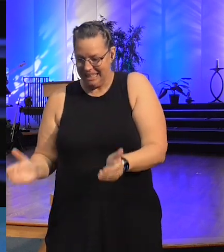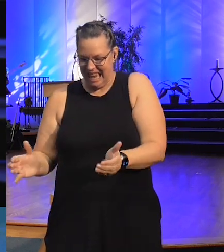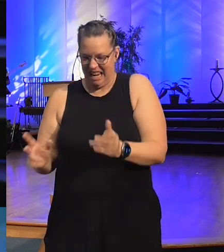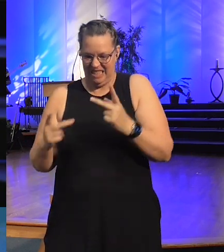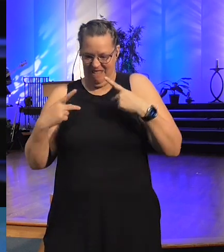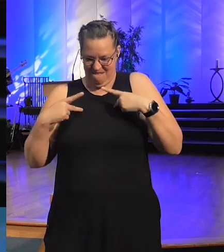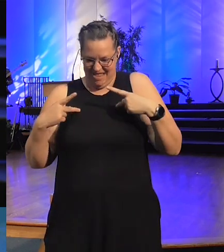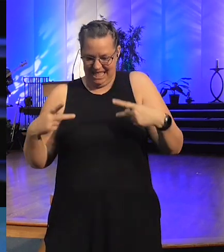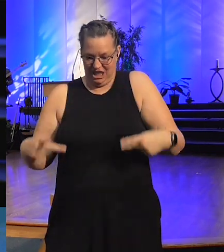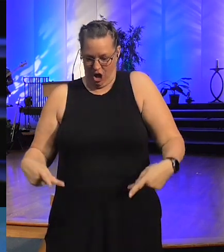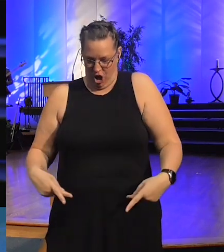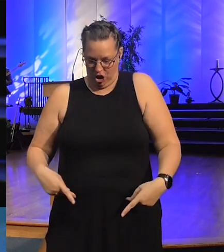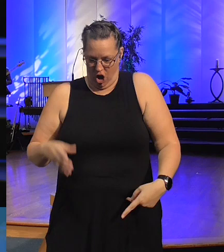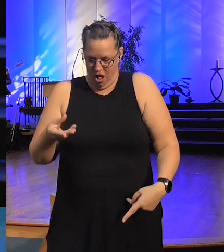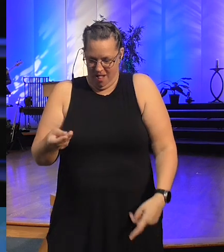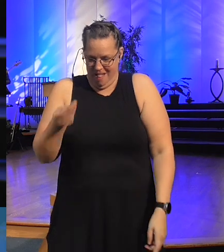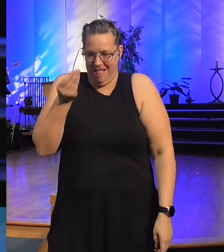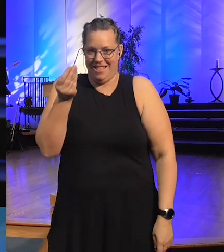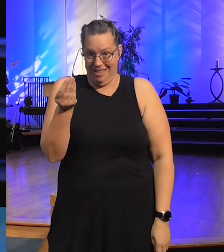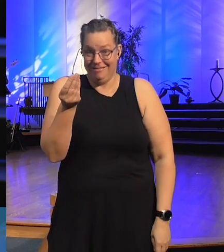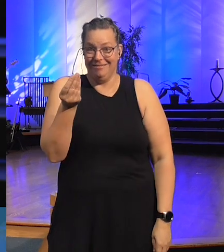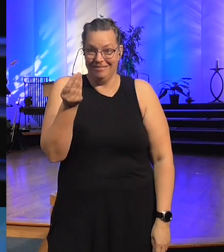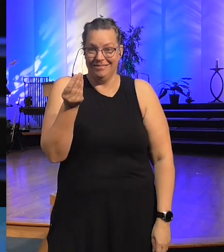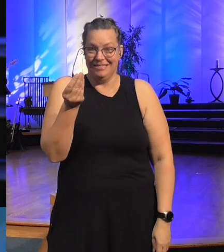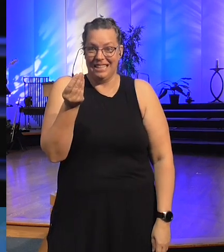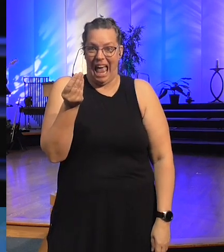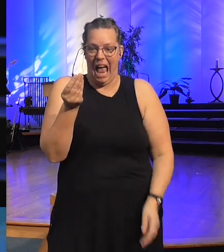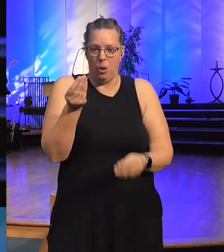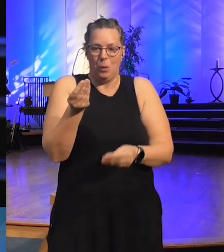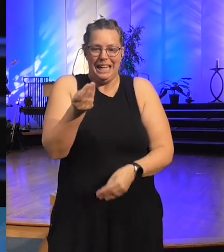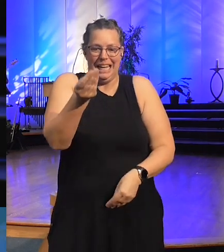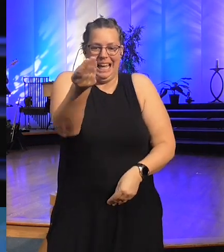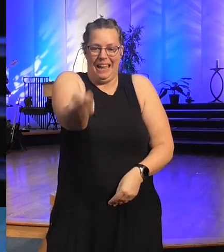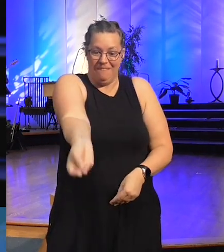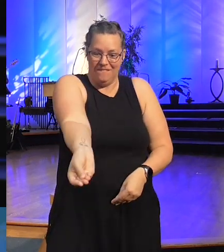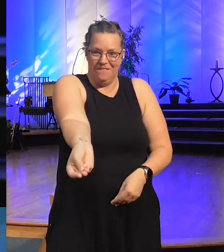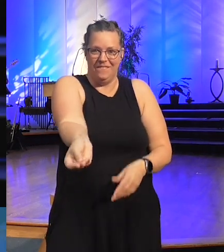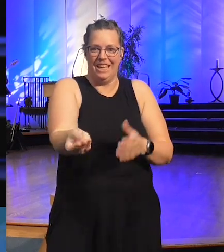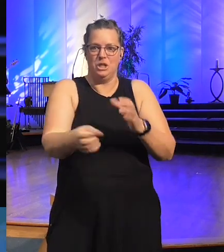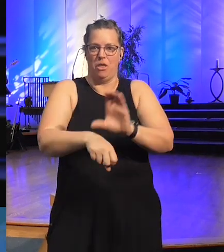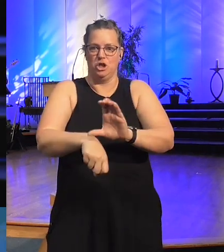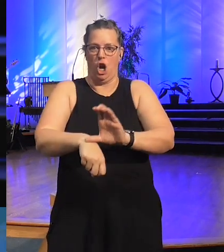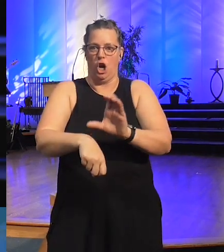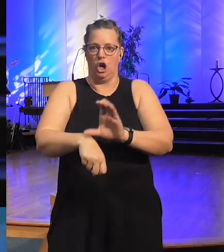gift and we get to um give it to the church or put it into the basket however we do it and when